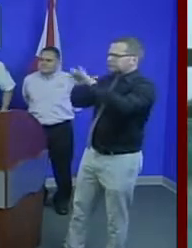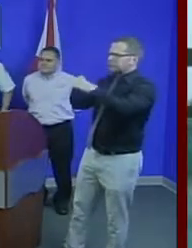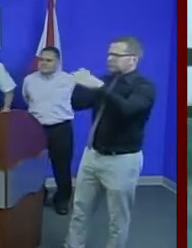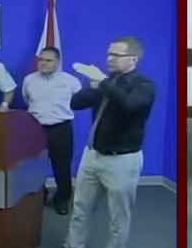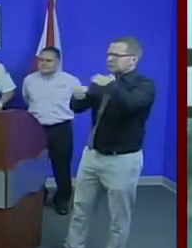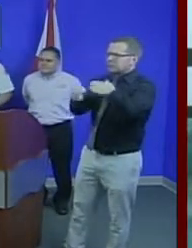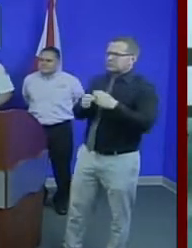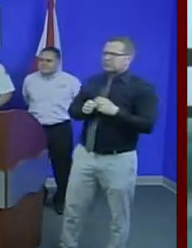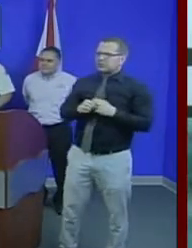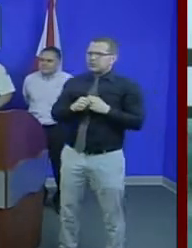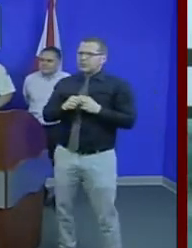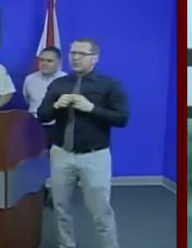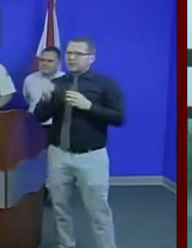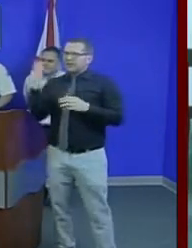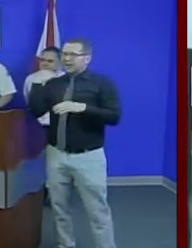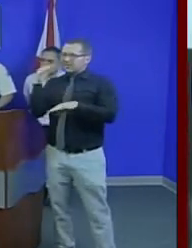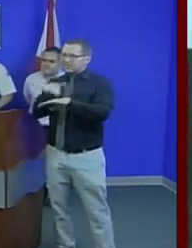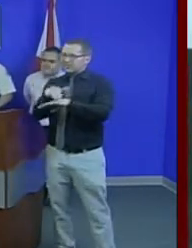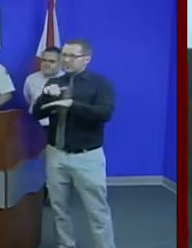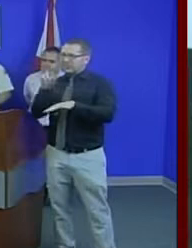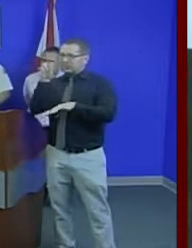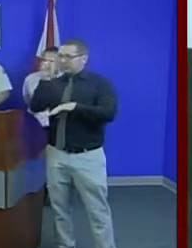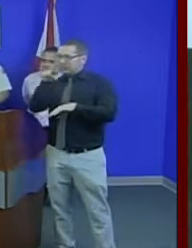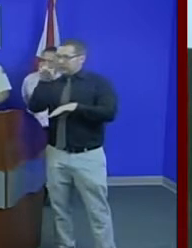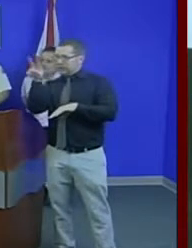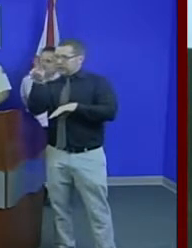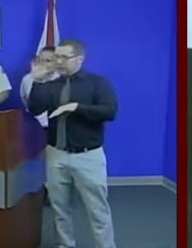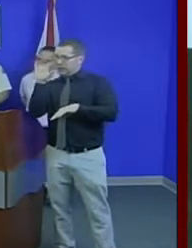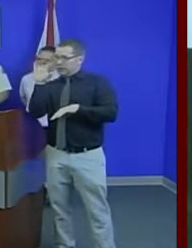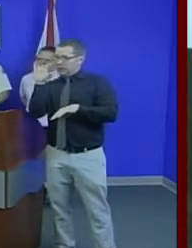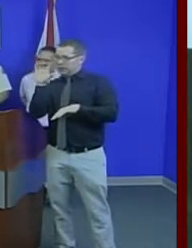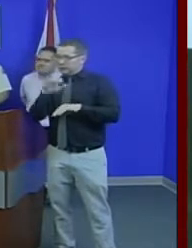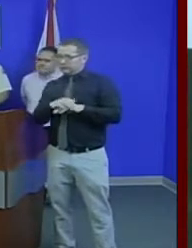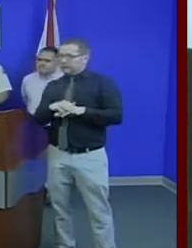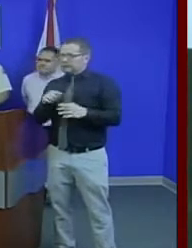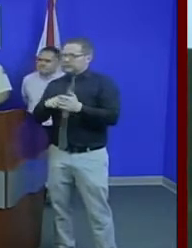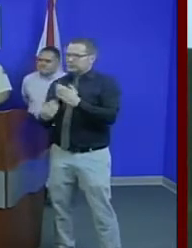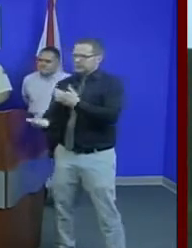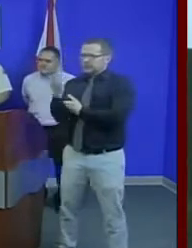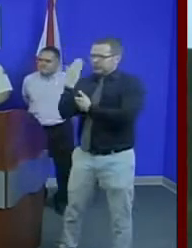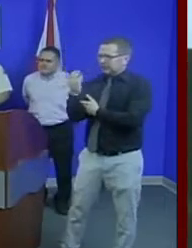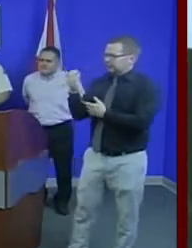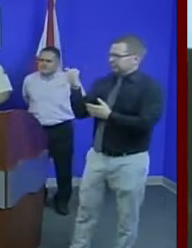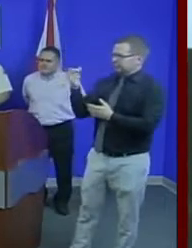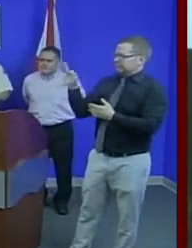THIS MORNING? LAST NIGHT IT WAS 22 200.